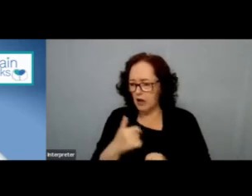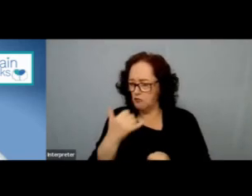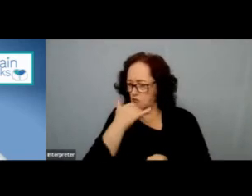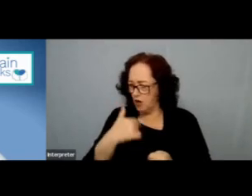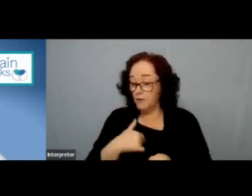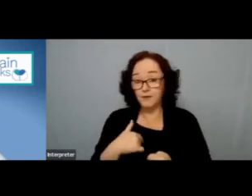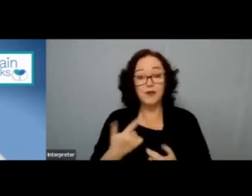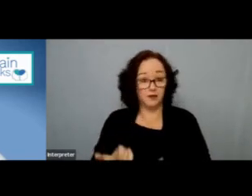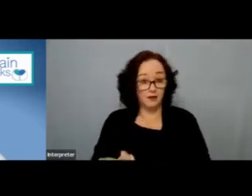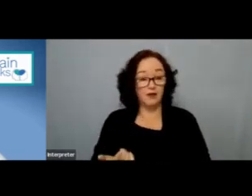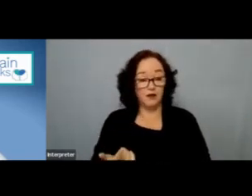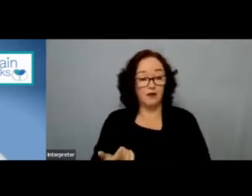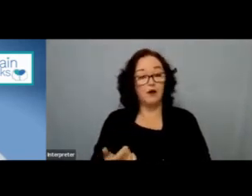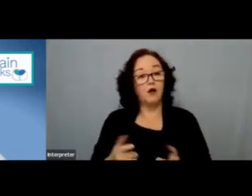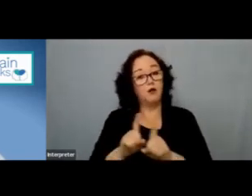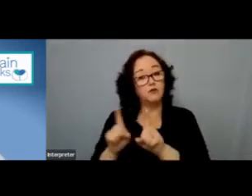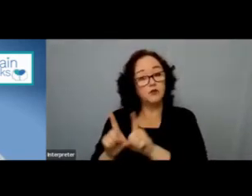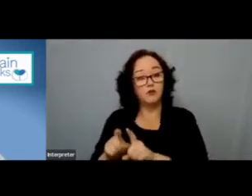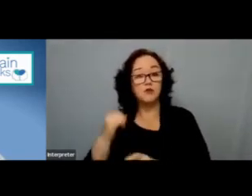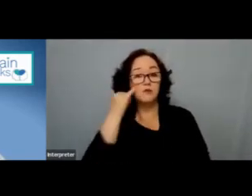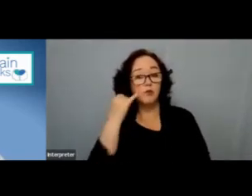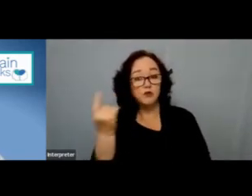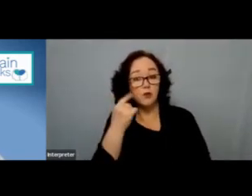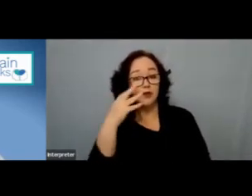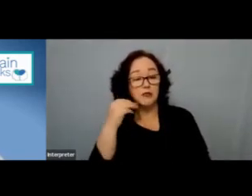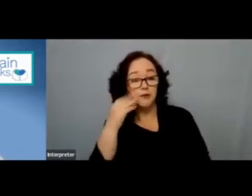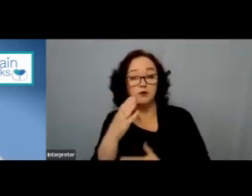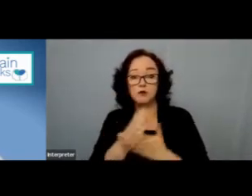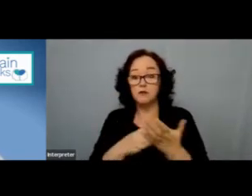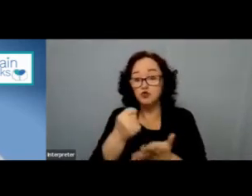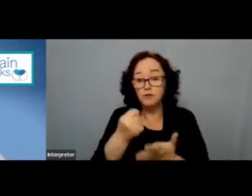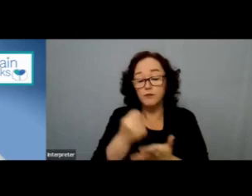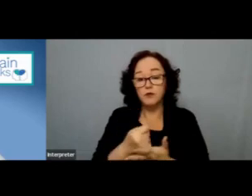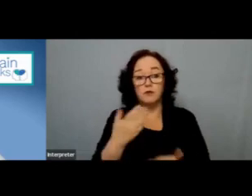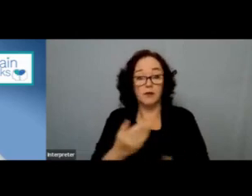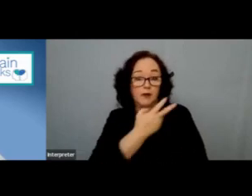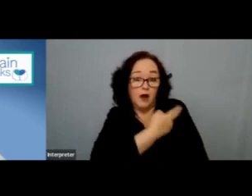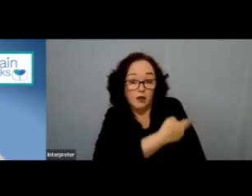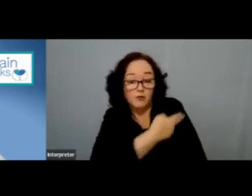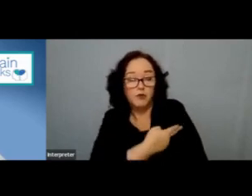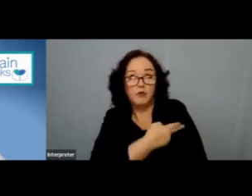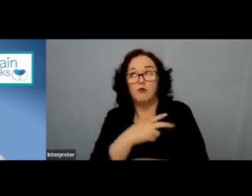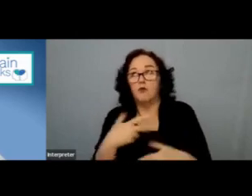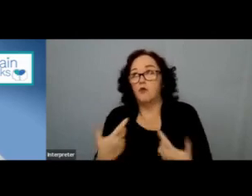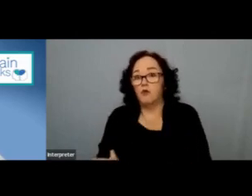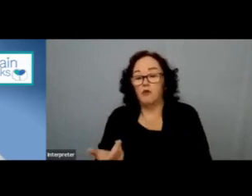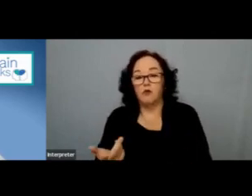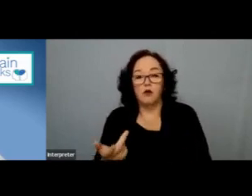that when people have been through some sort of treatment, whether it's the hospital or cognitive rehabilitation